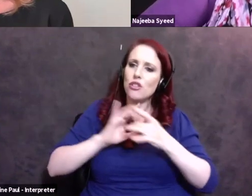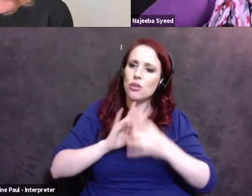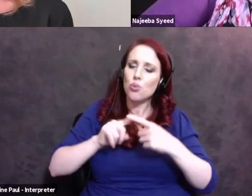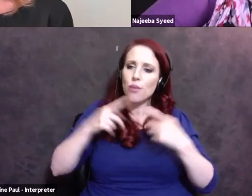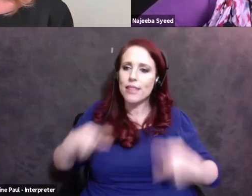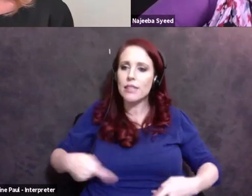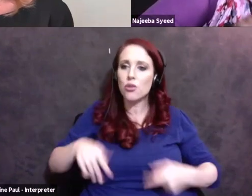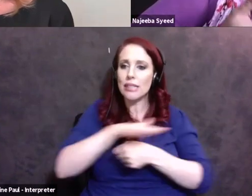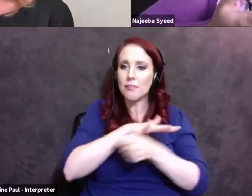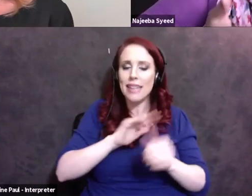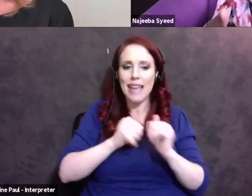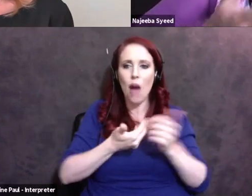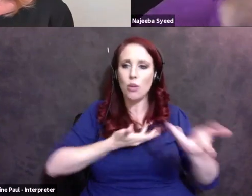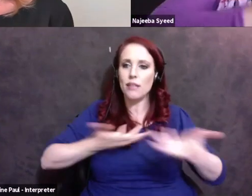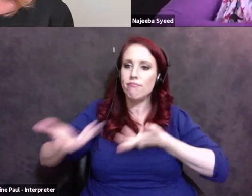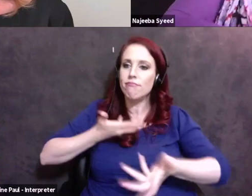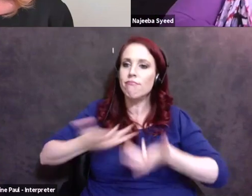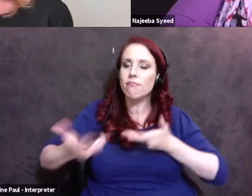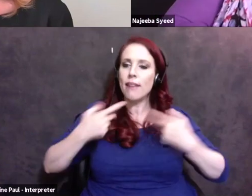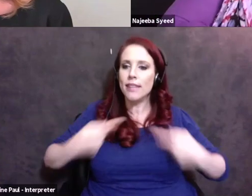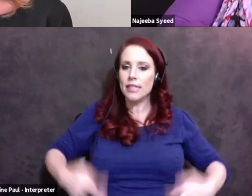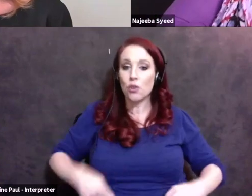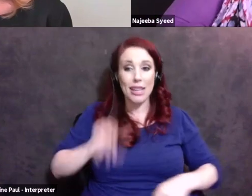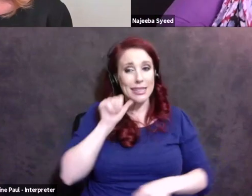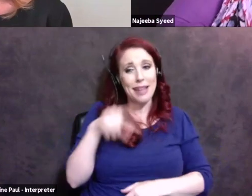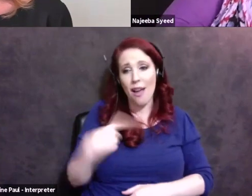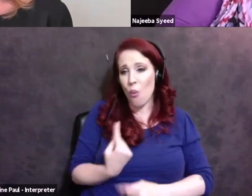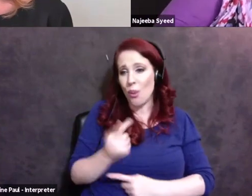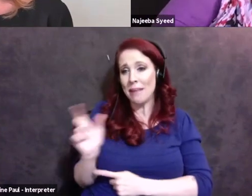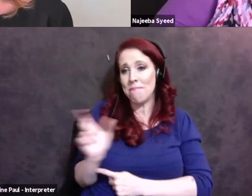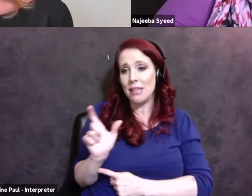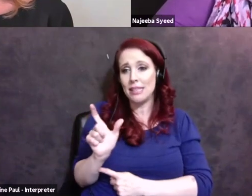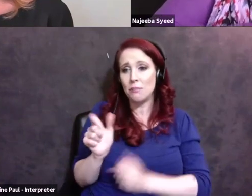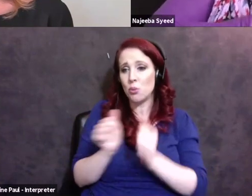other physically because I think it is not just Muslims who have these boundaries.